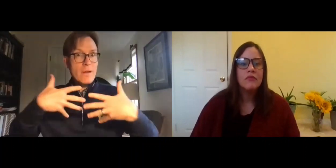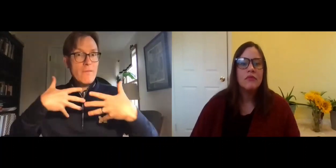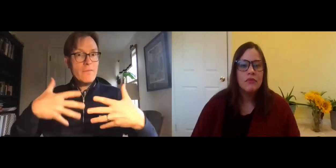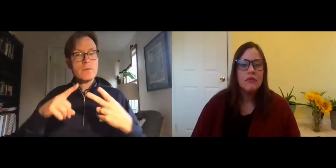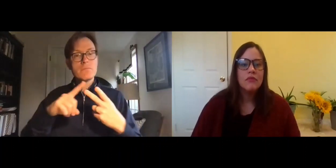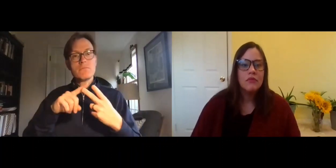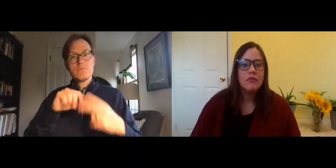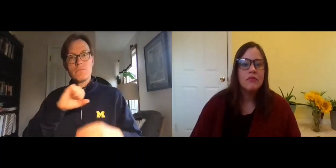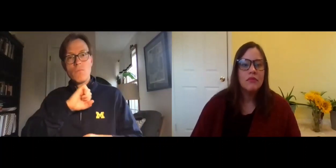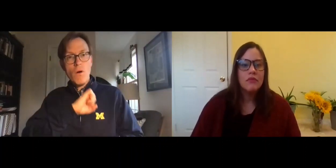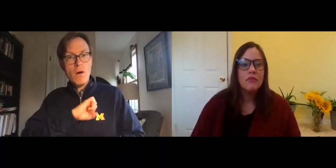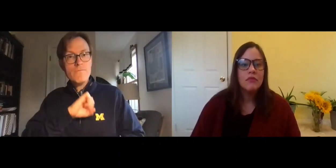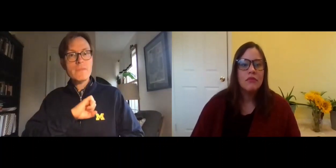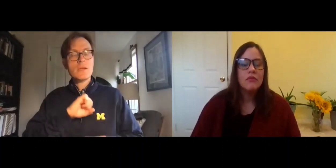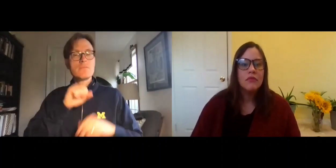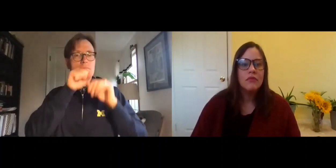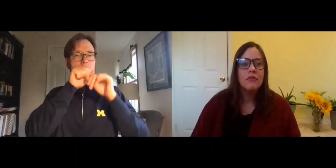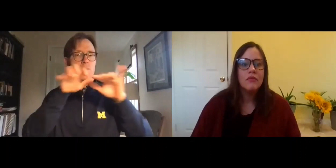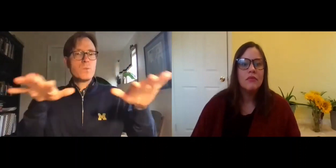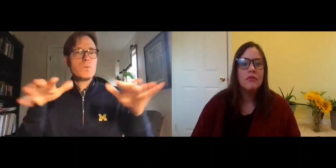air and also from surfaces.